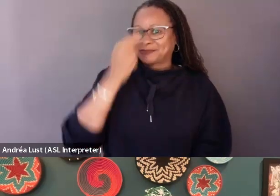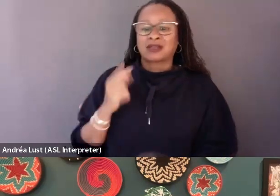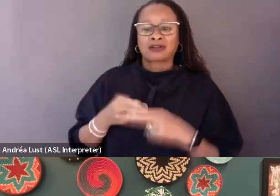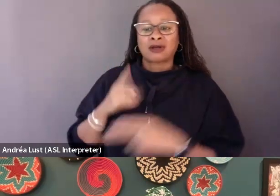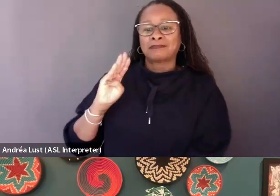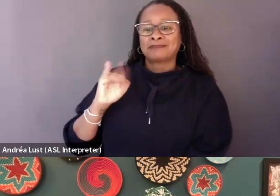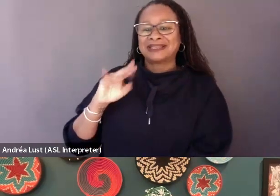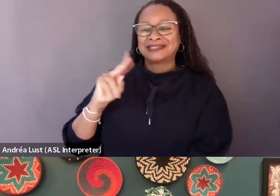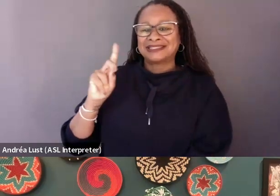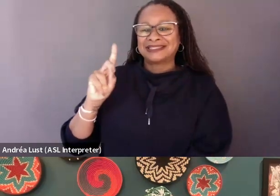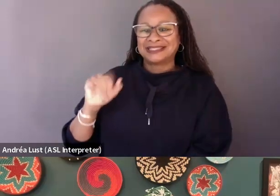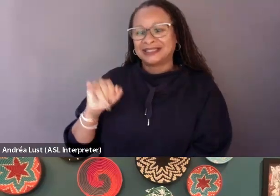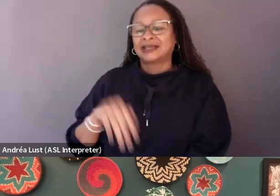and I'm so pleased to meet you all.